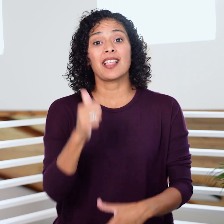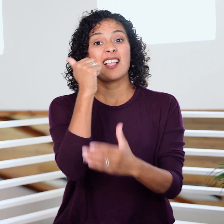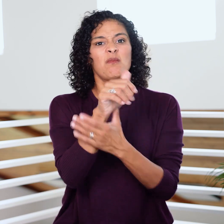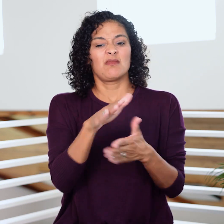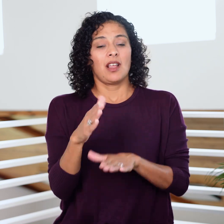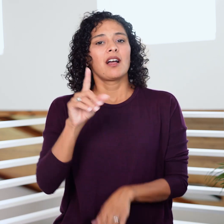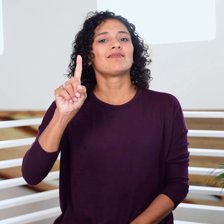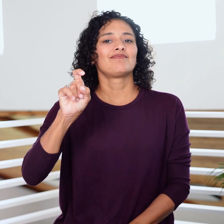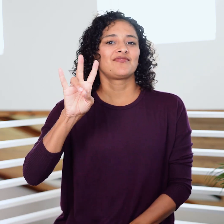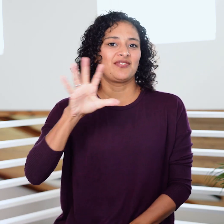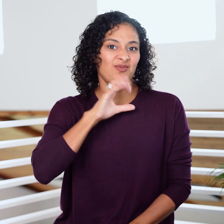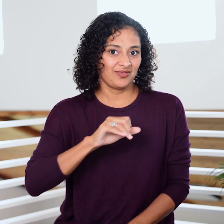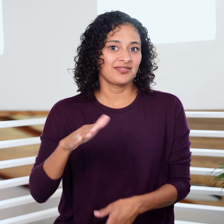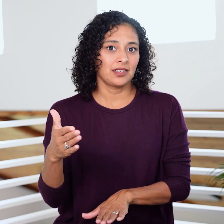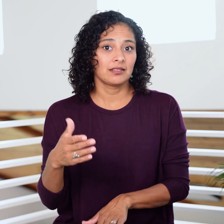Abe dies at 175 years old,